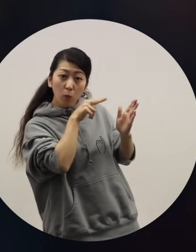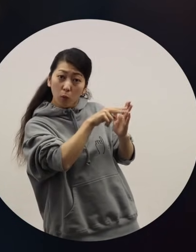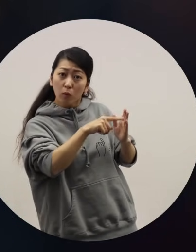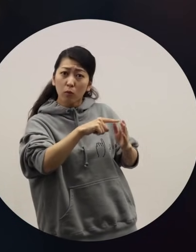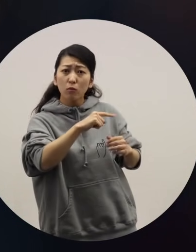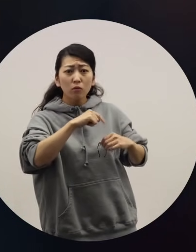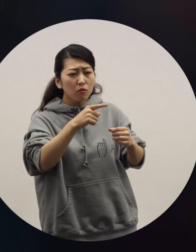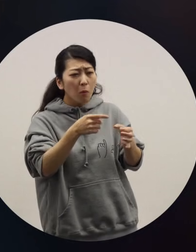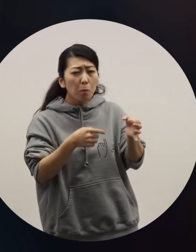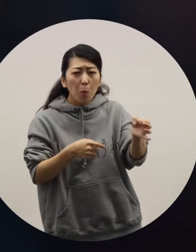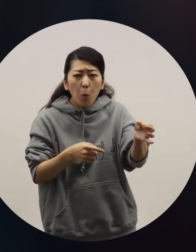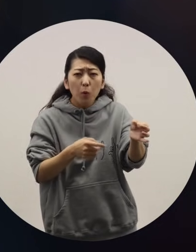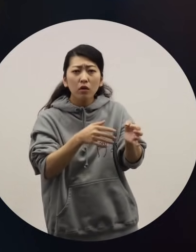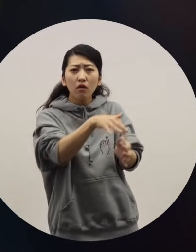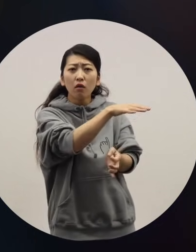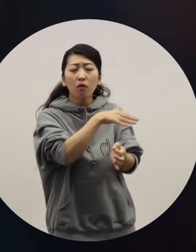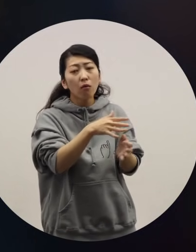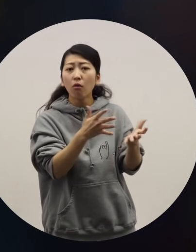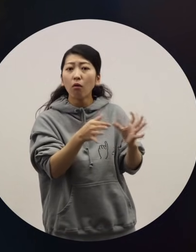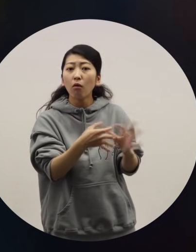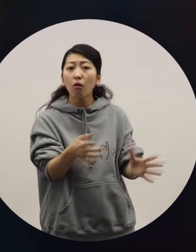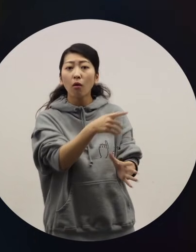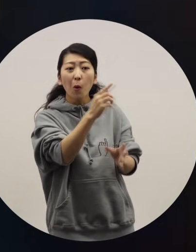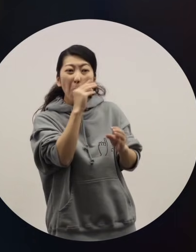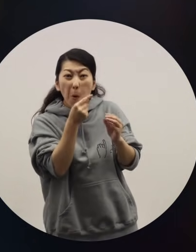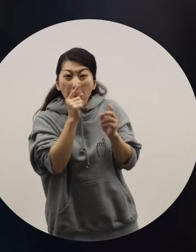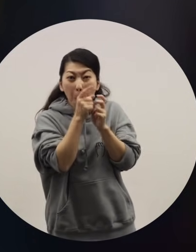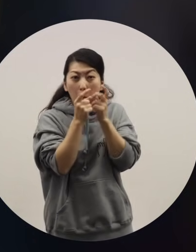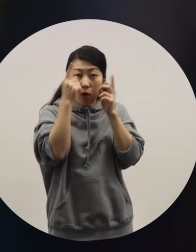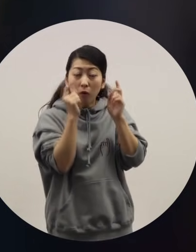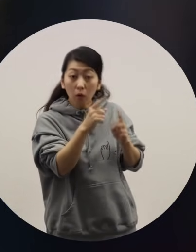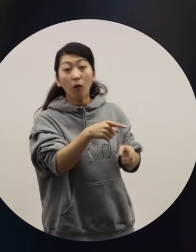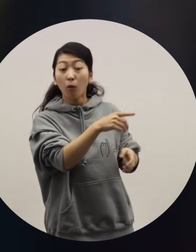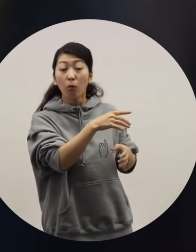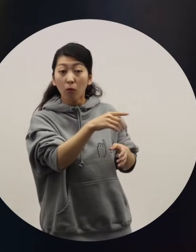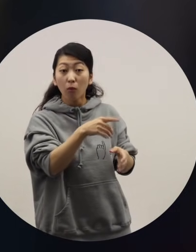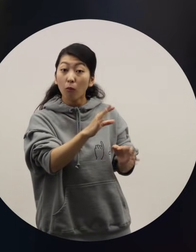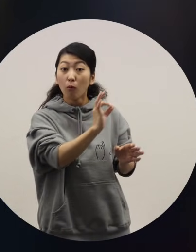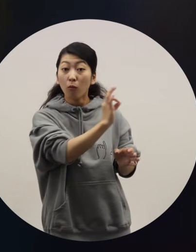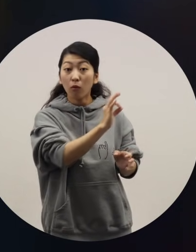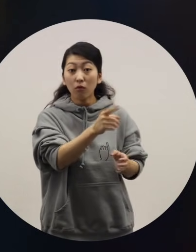there's no such thing as a minority among humans. There is no difference between the majority and the minority.